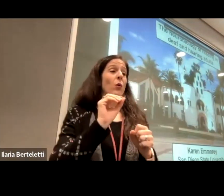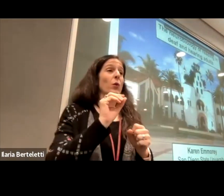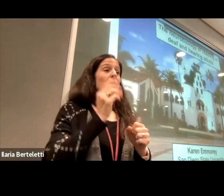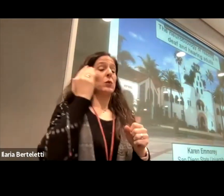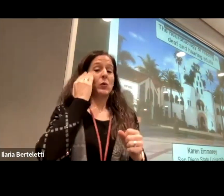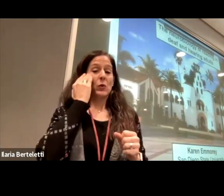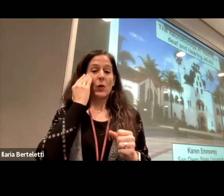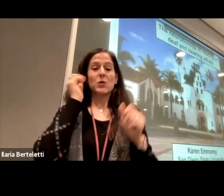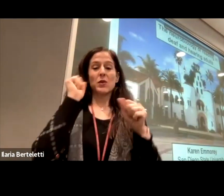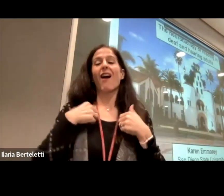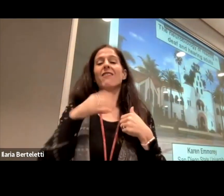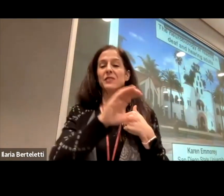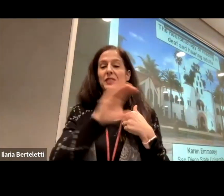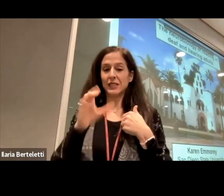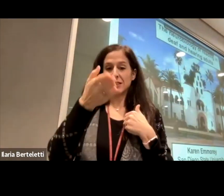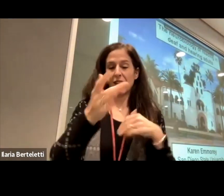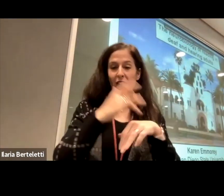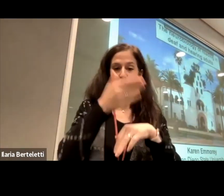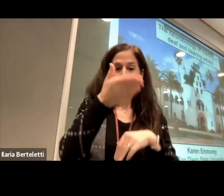There will be closed caption feature on Zoom. Interpreters are here, too.